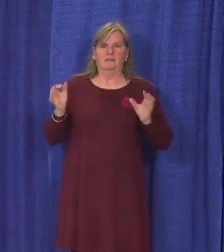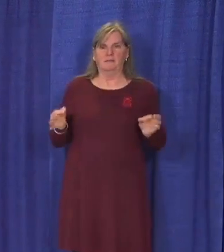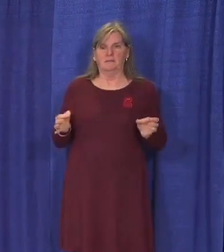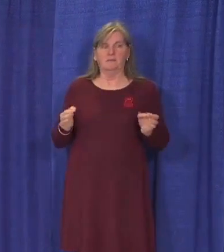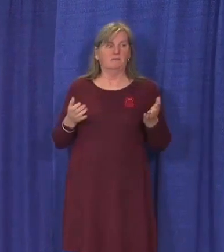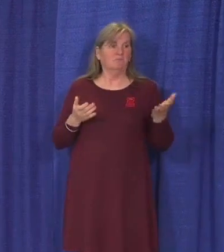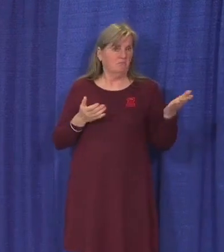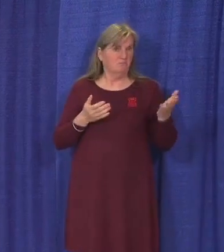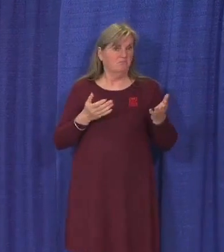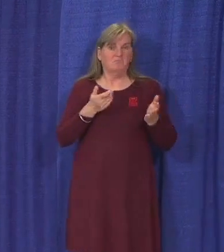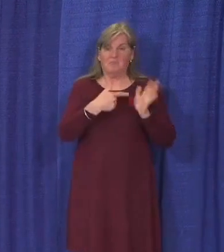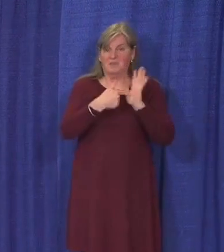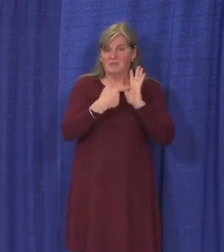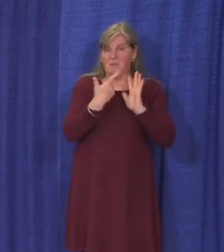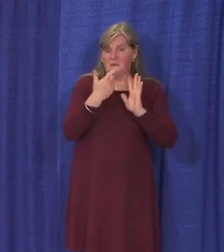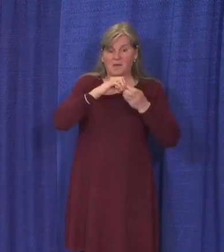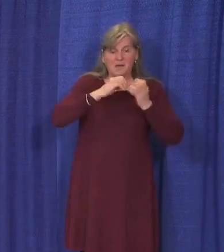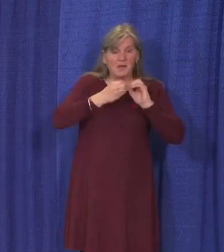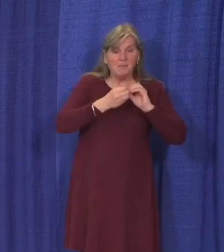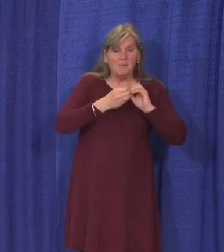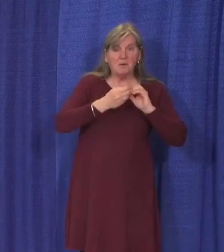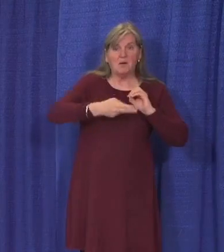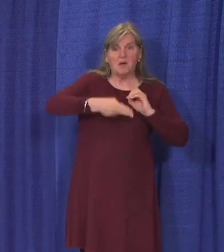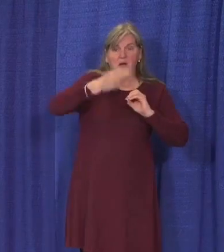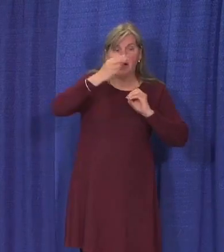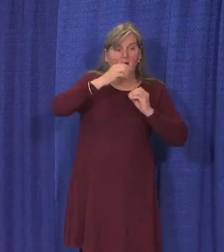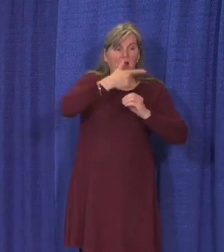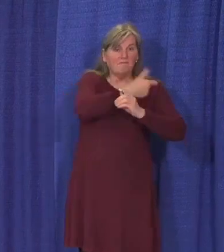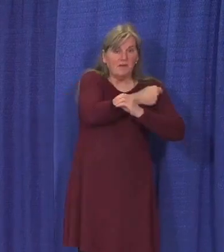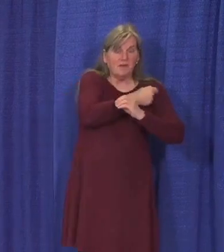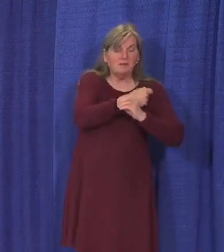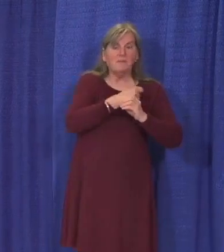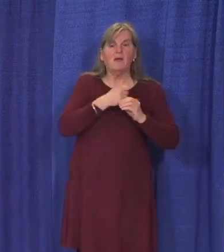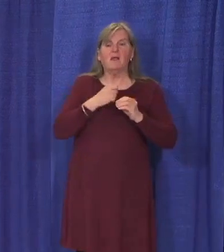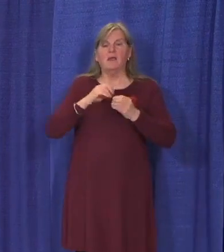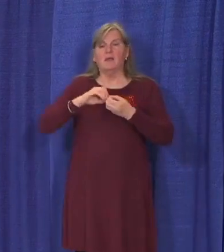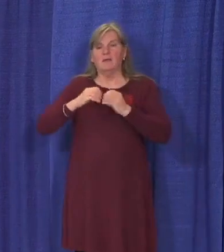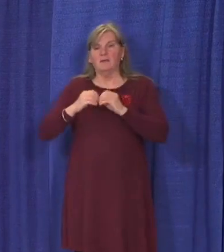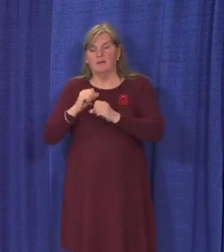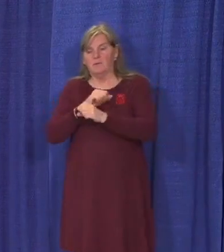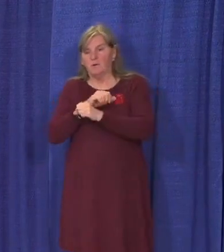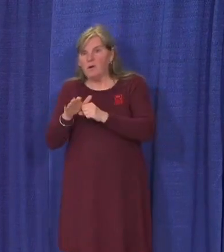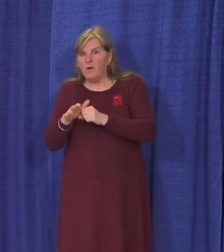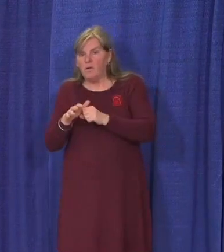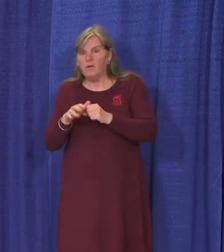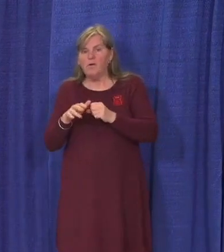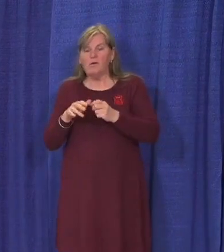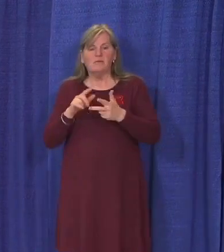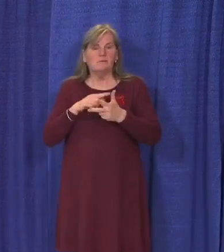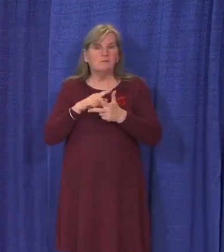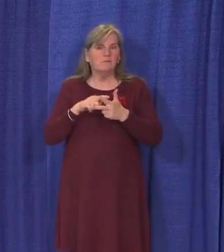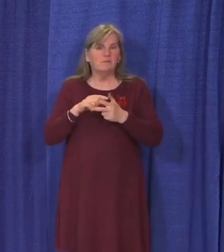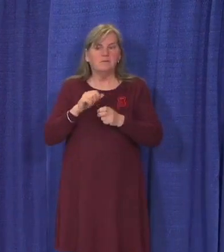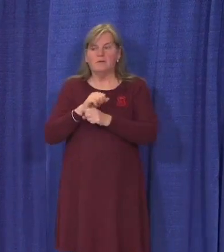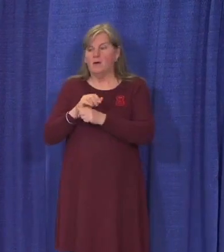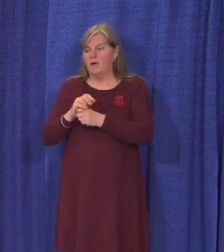I just want to make a general comment when it comes to our modus operandi and when it comes